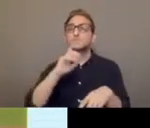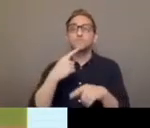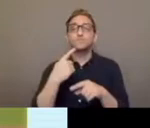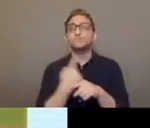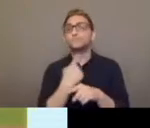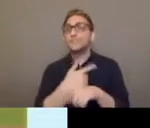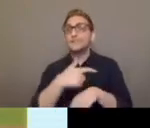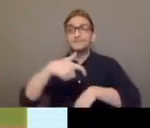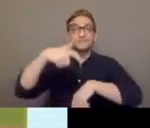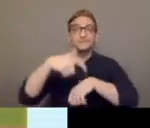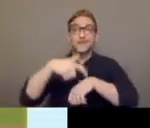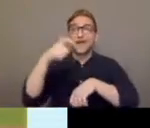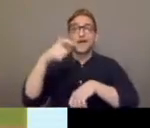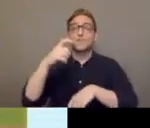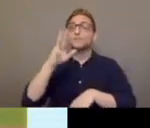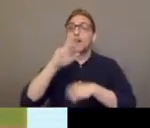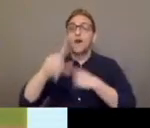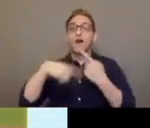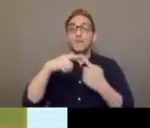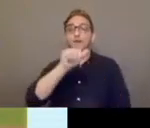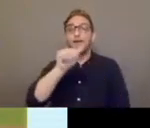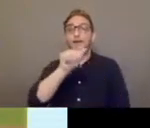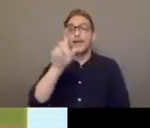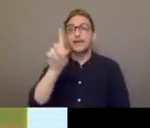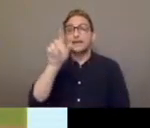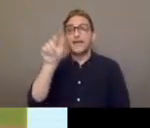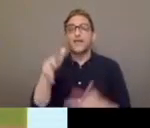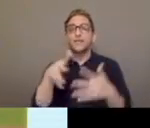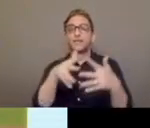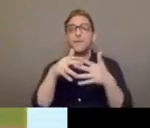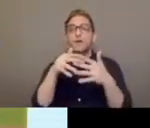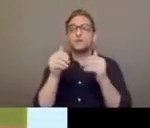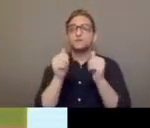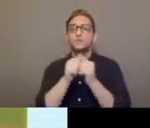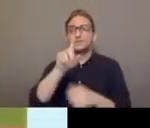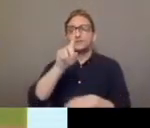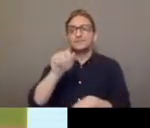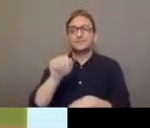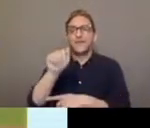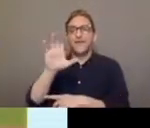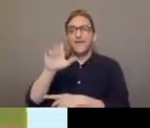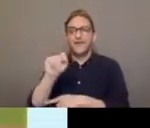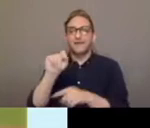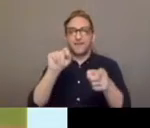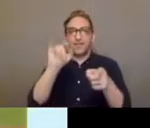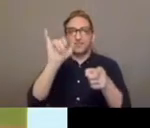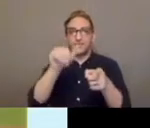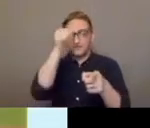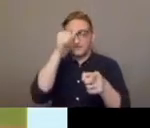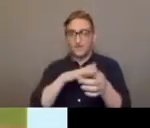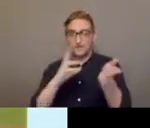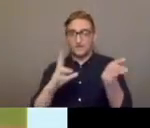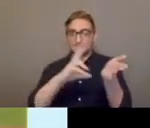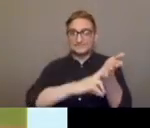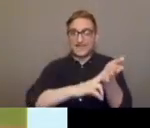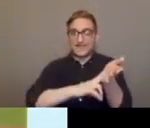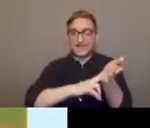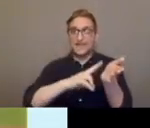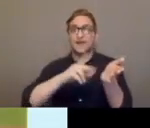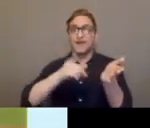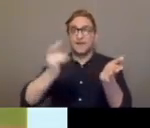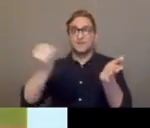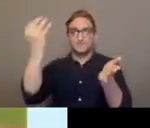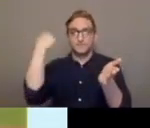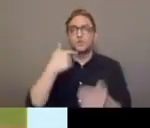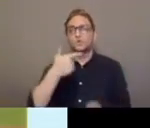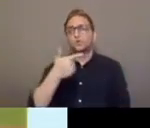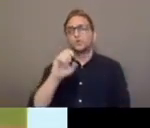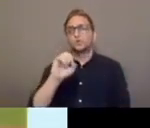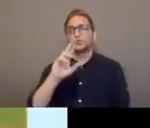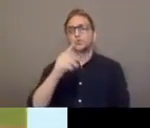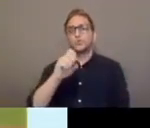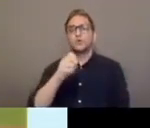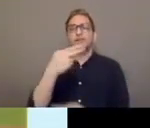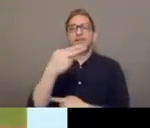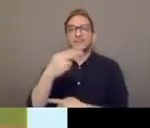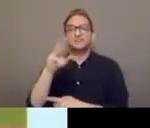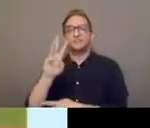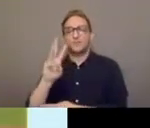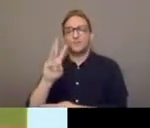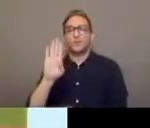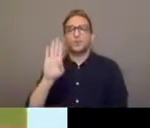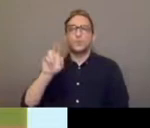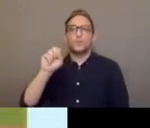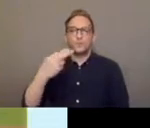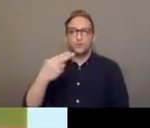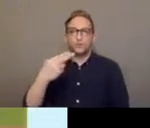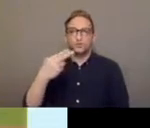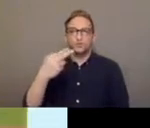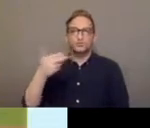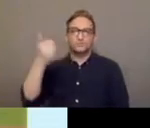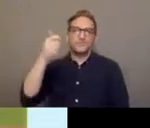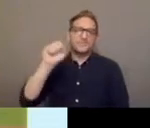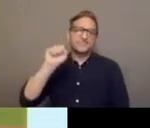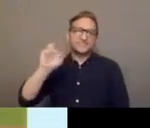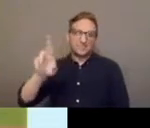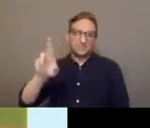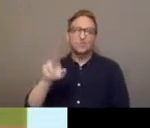talk about the ADA act, the one who did so was George bush senior, that's